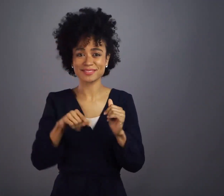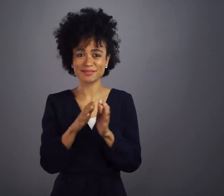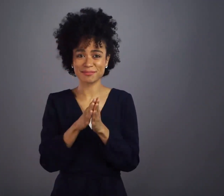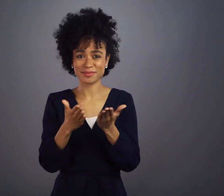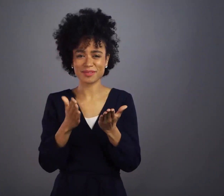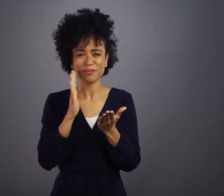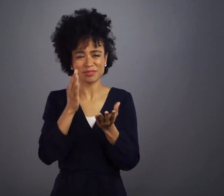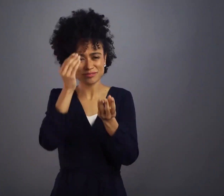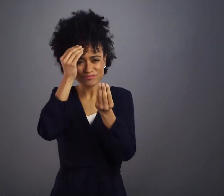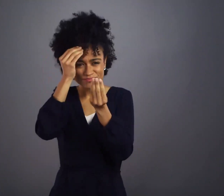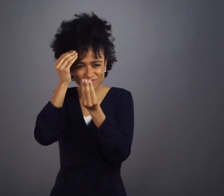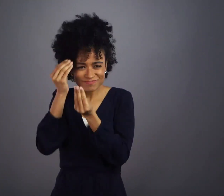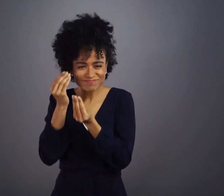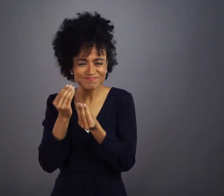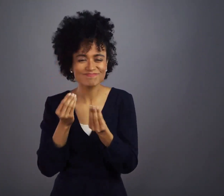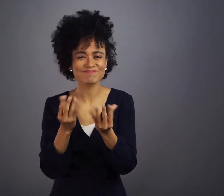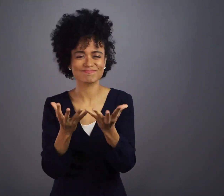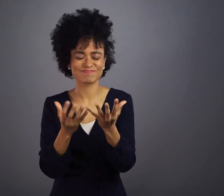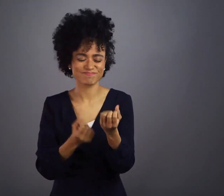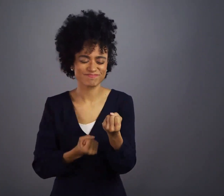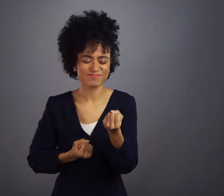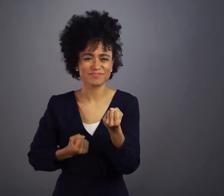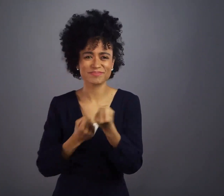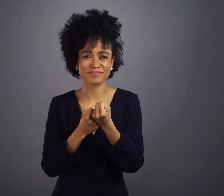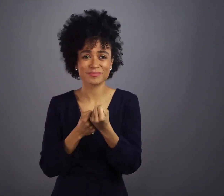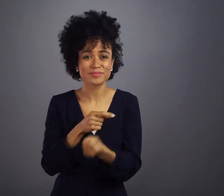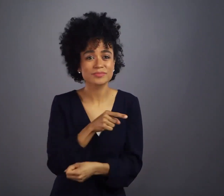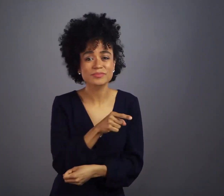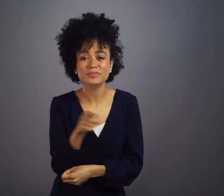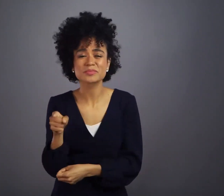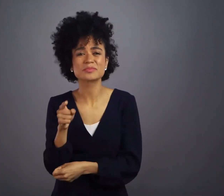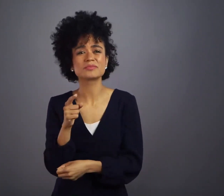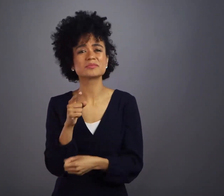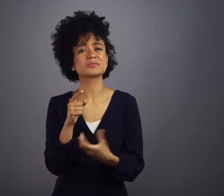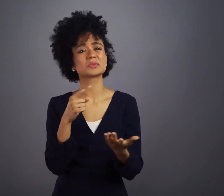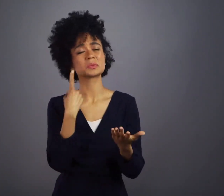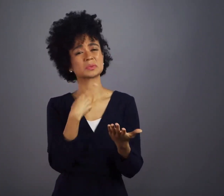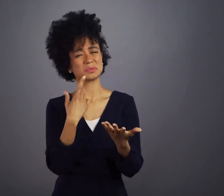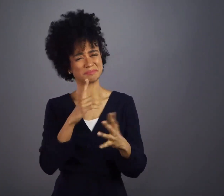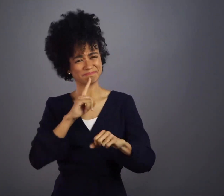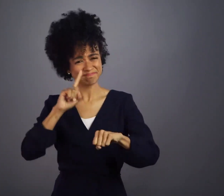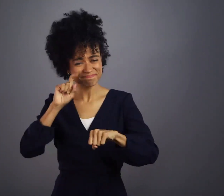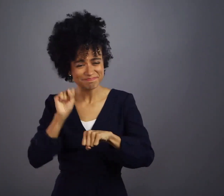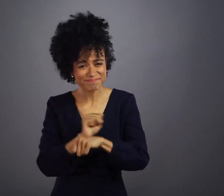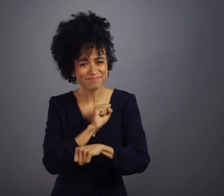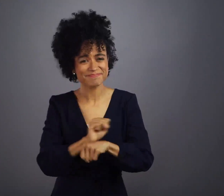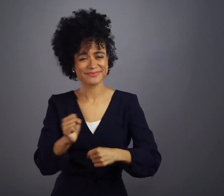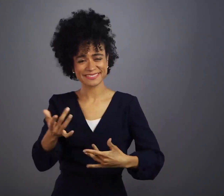We hope this volume will inform and comfort those who are, or who may be affected.